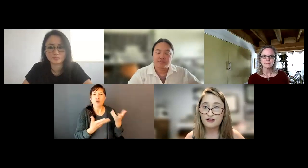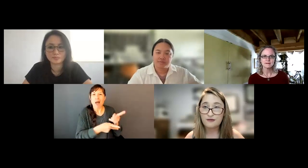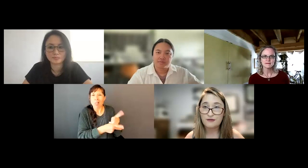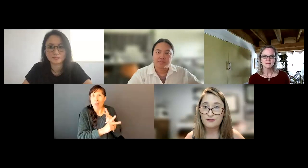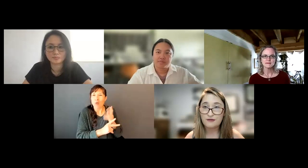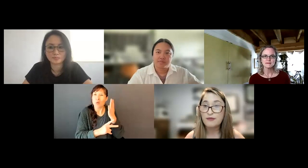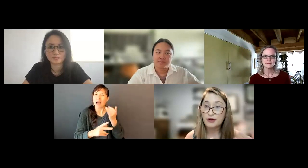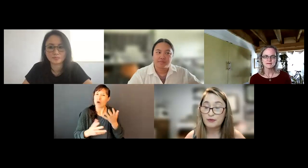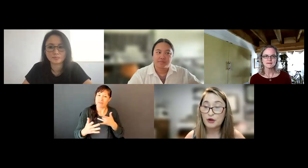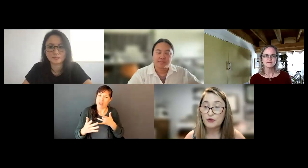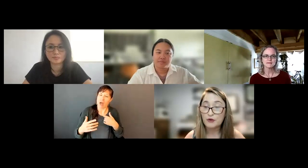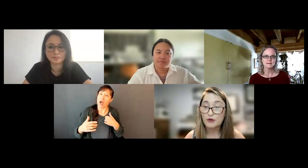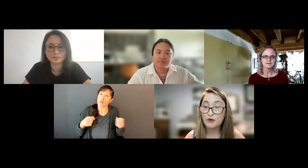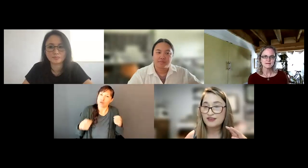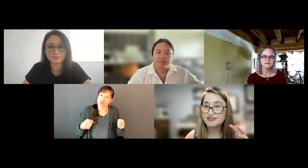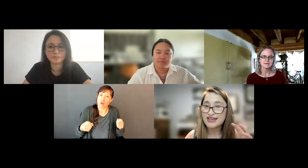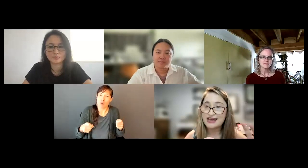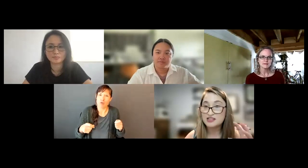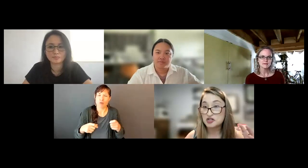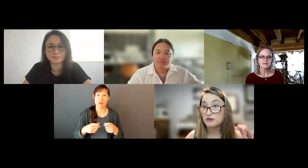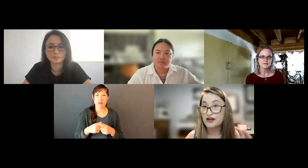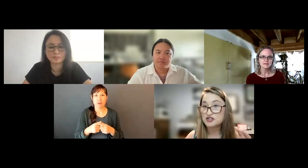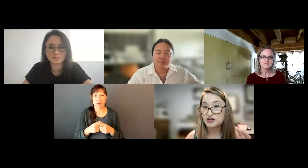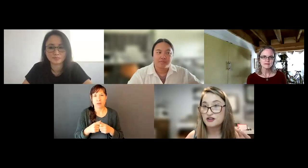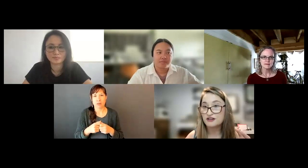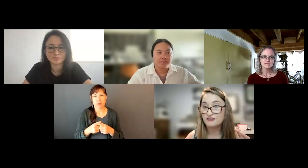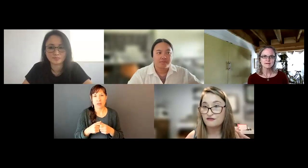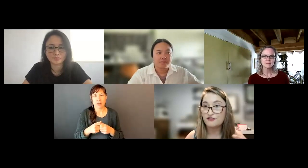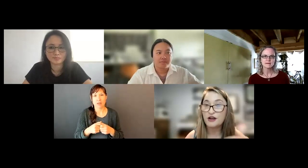of where I am and where I'm going. And if there's that additional pressure of,